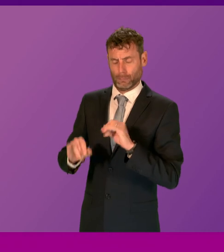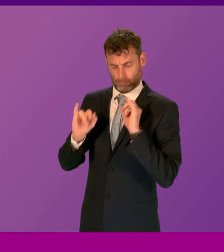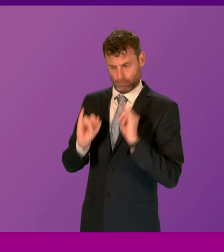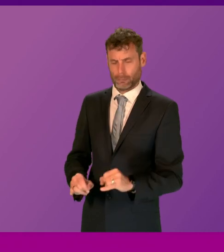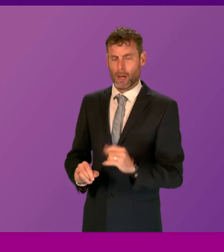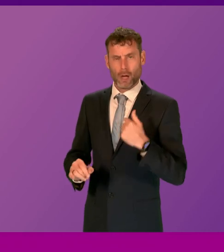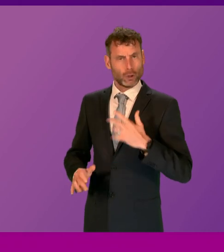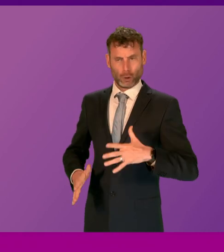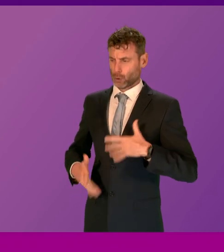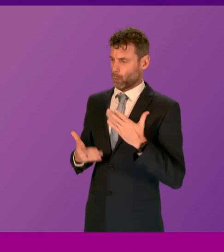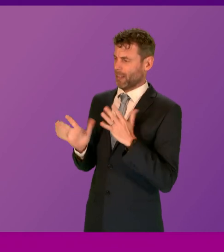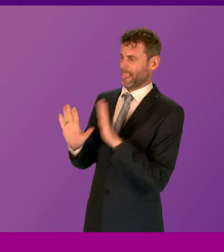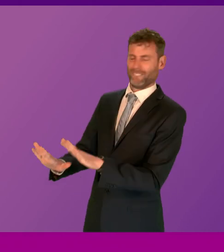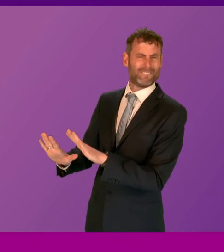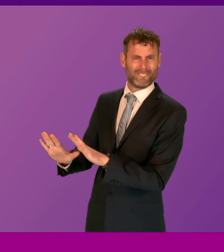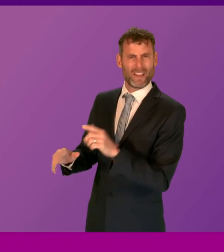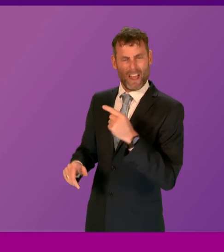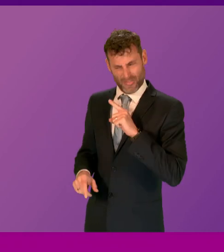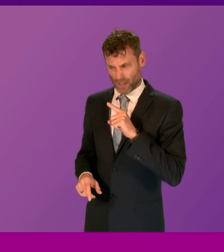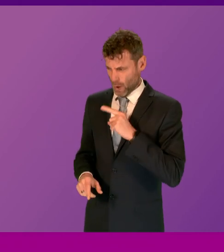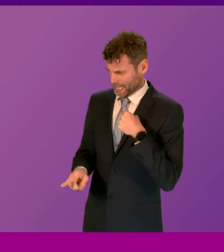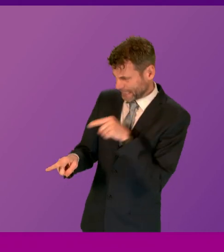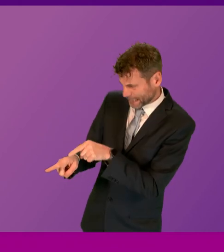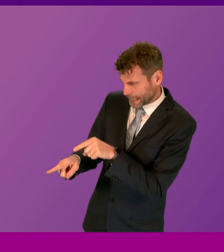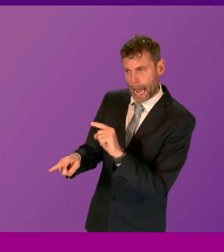That is why we are investing in our NHS and in our staff.